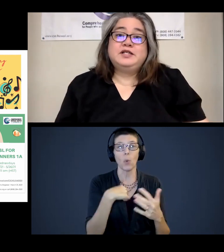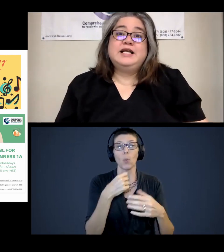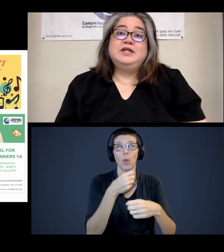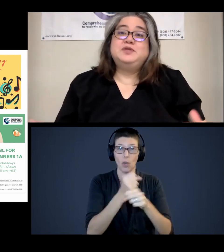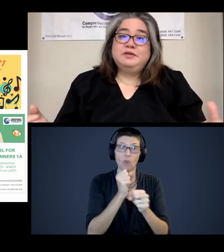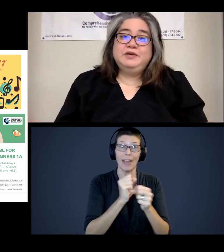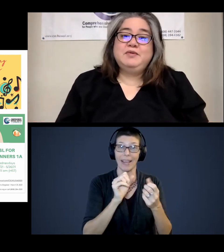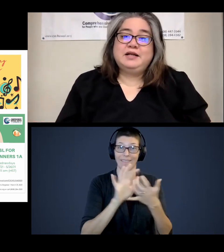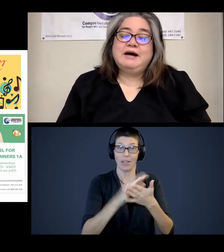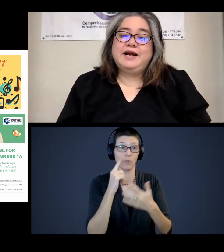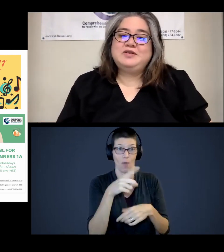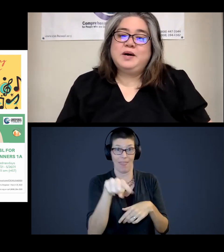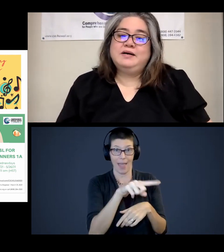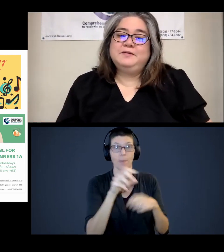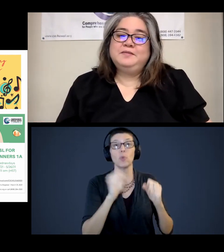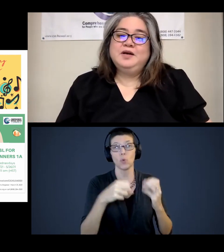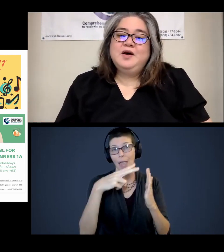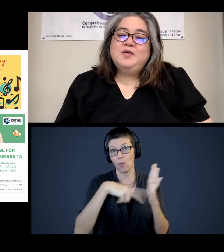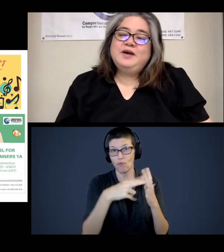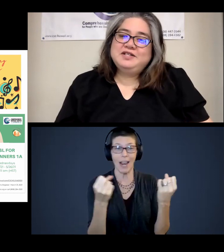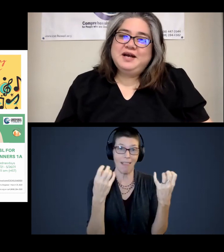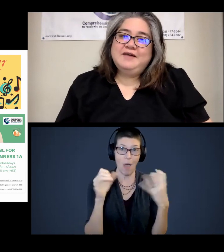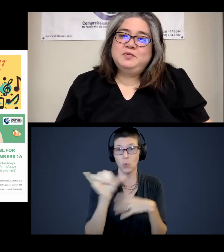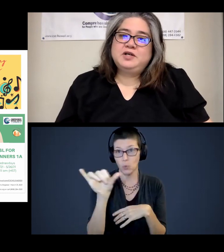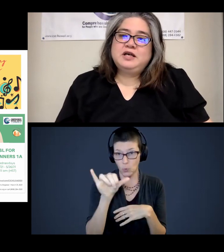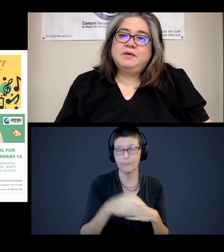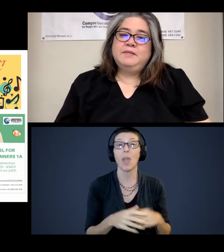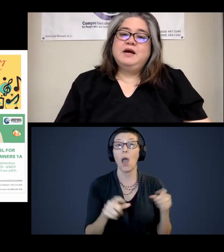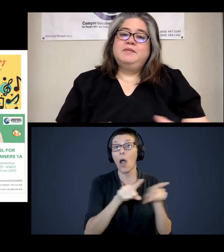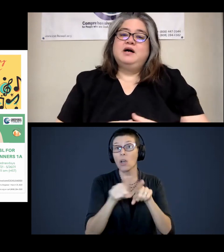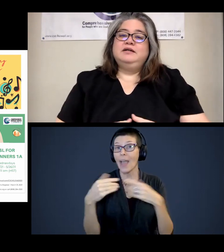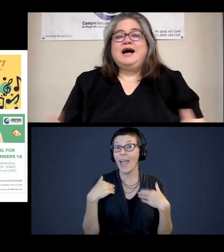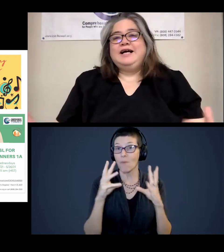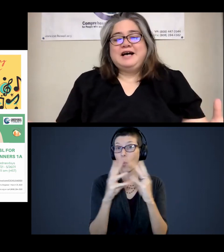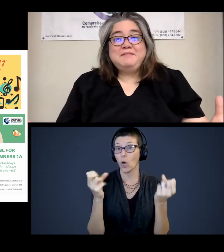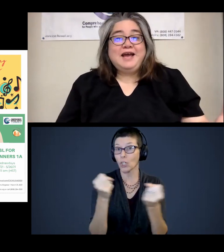us that those could be read aloud as well. We also have a workshop coming up called GuyTime